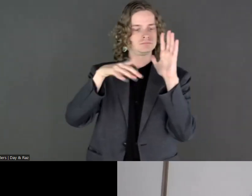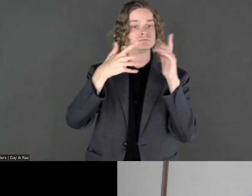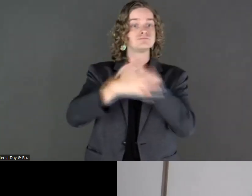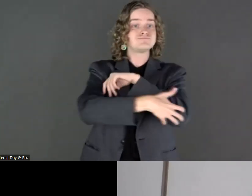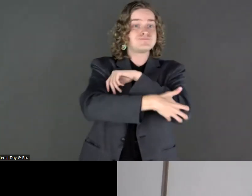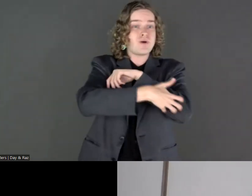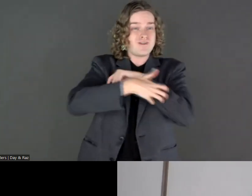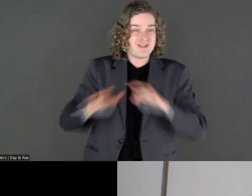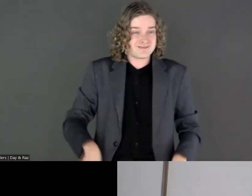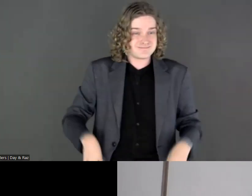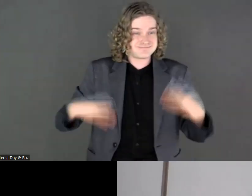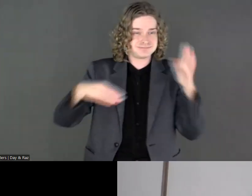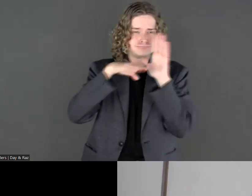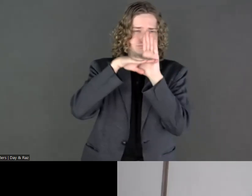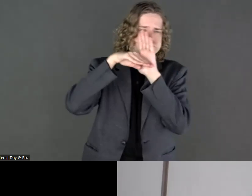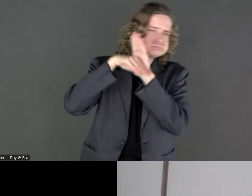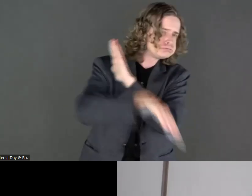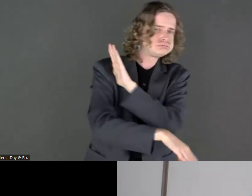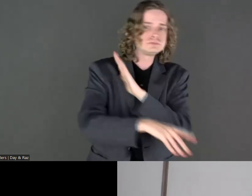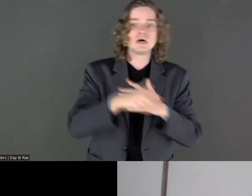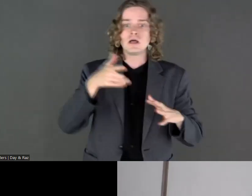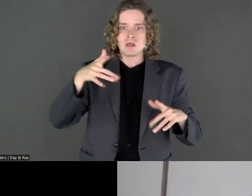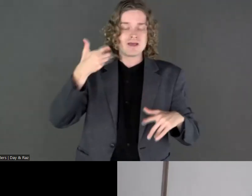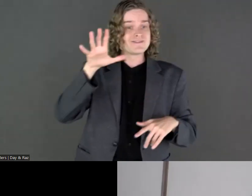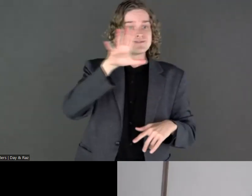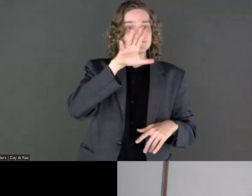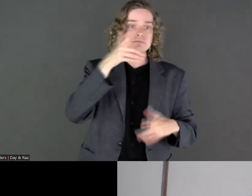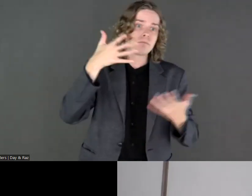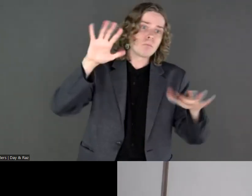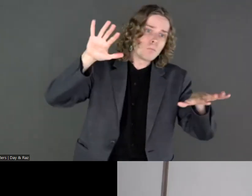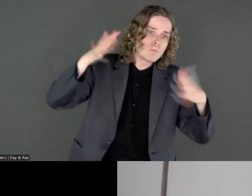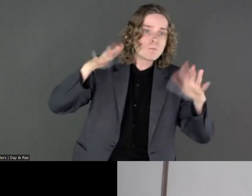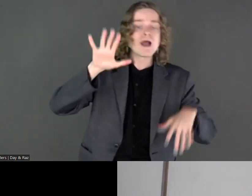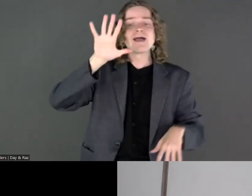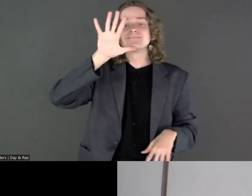villages, people who live there haven't received financial assistance or food assistance from